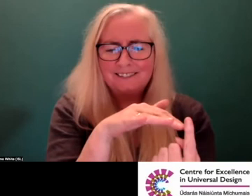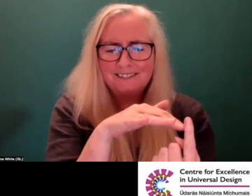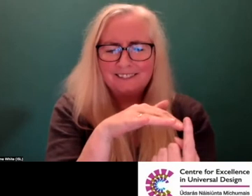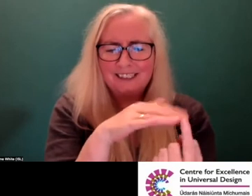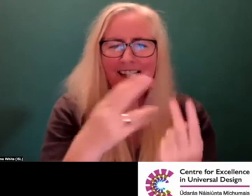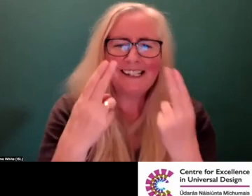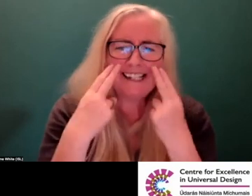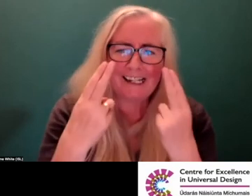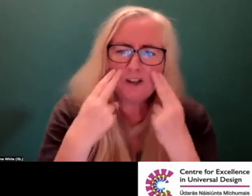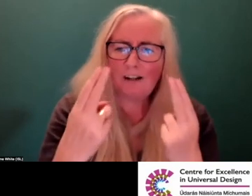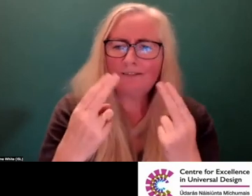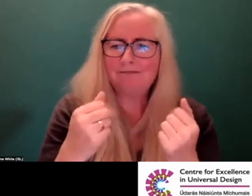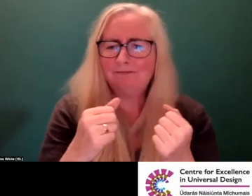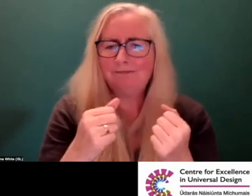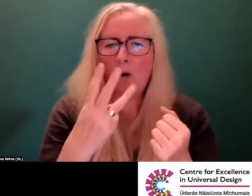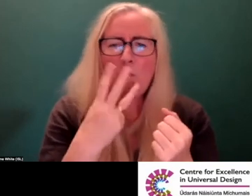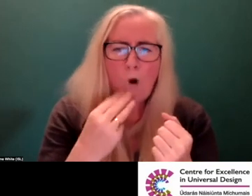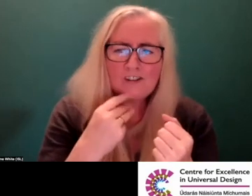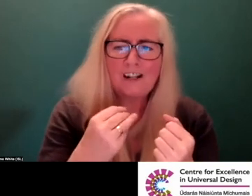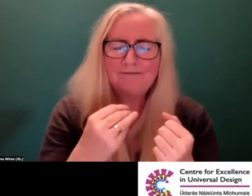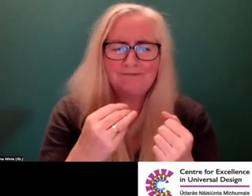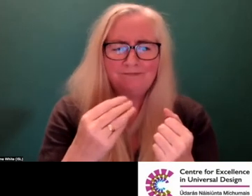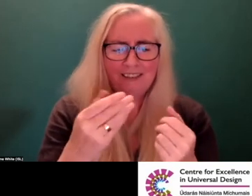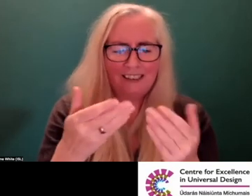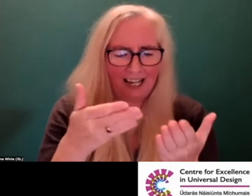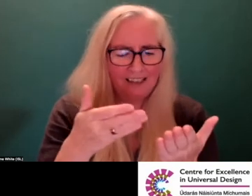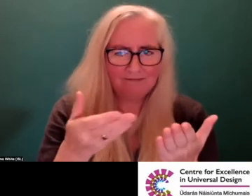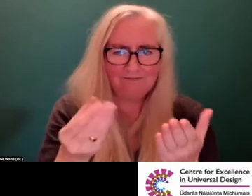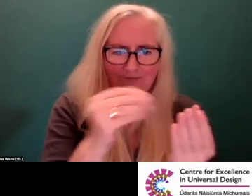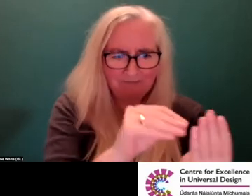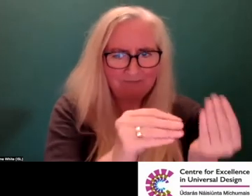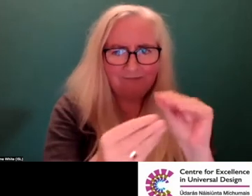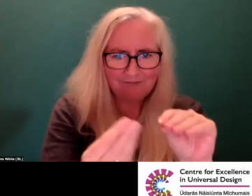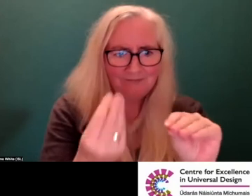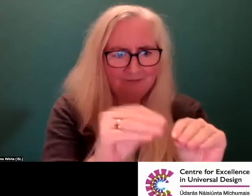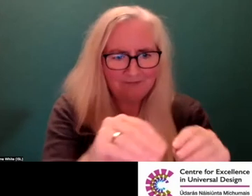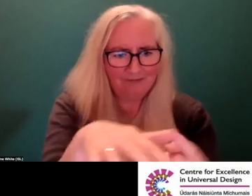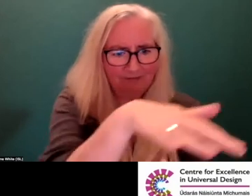the big things are about nature and water and all those other kinds of things could come through those projects much better.